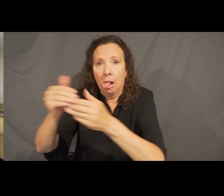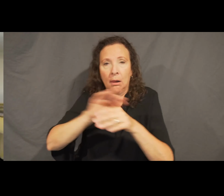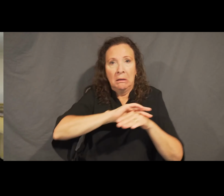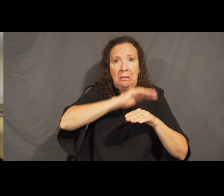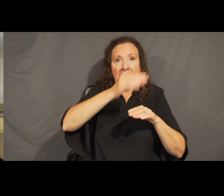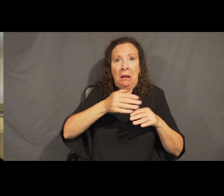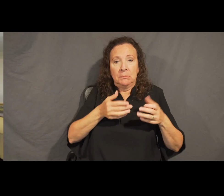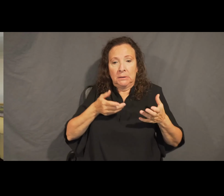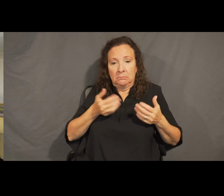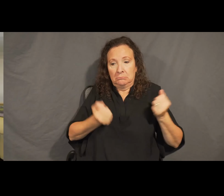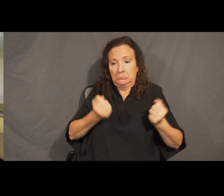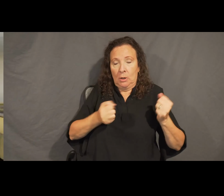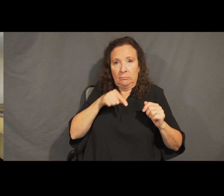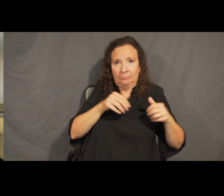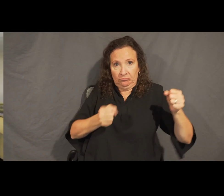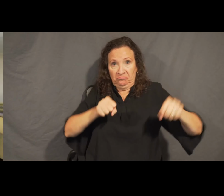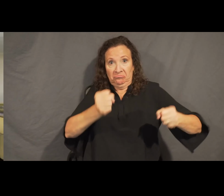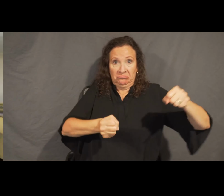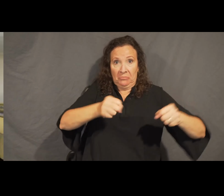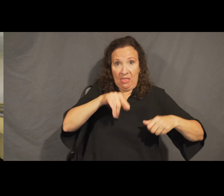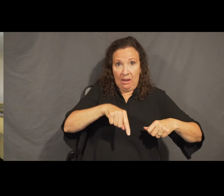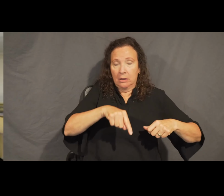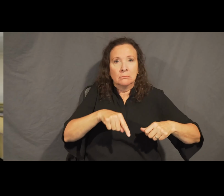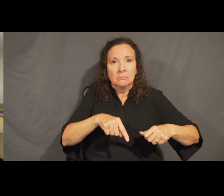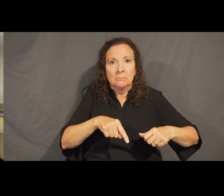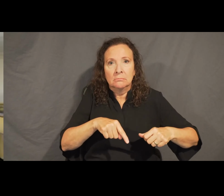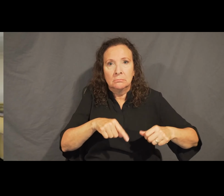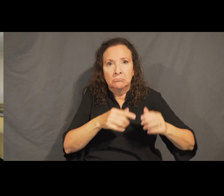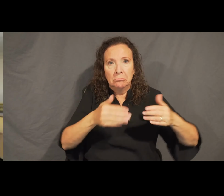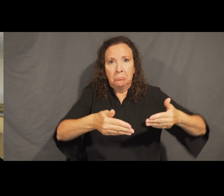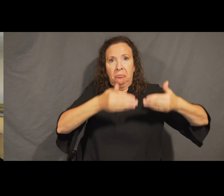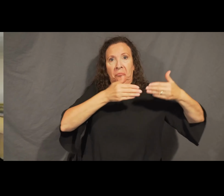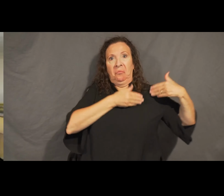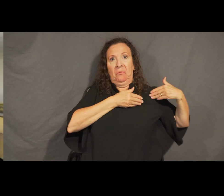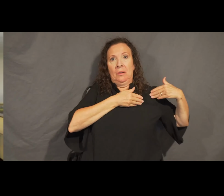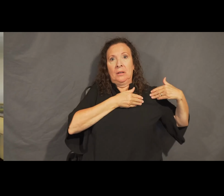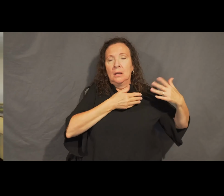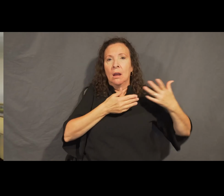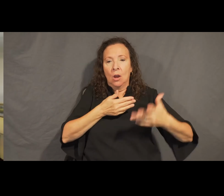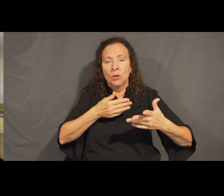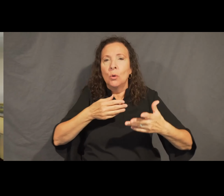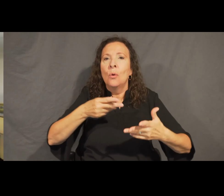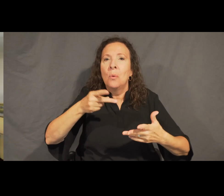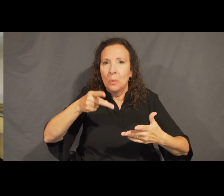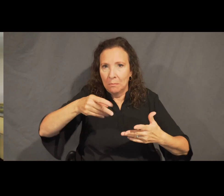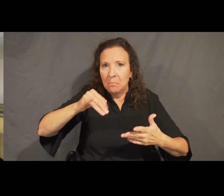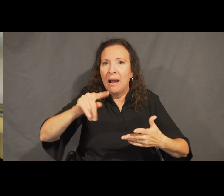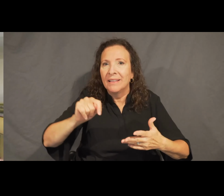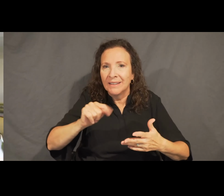Perhaps the cockpits have not adapted to the needs of the pilots?